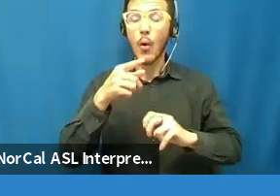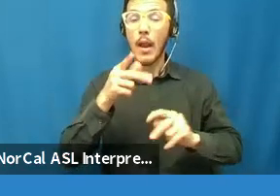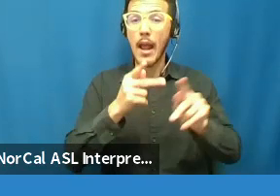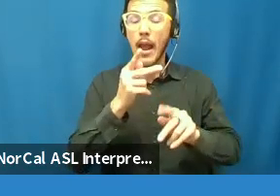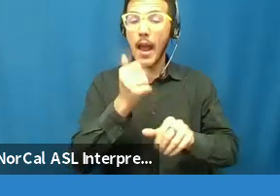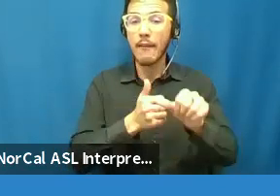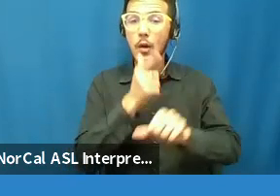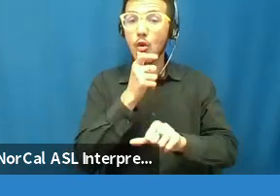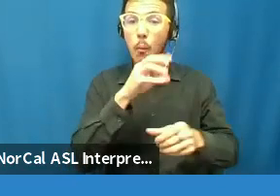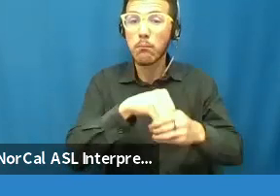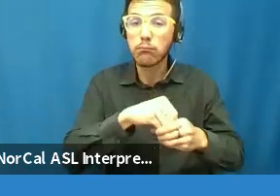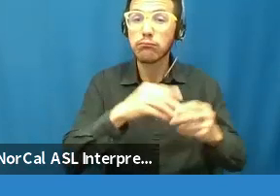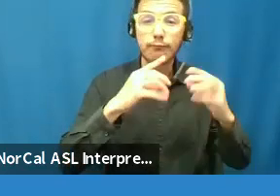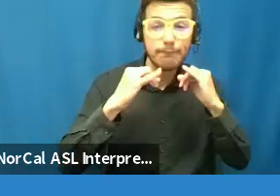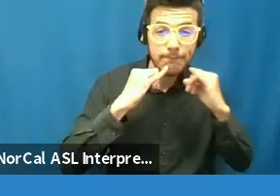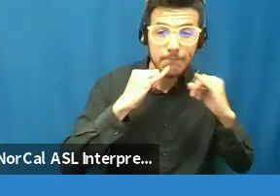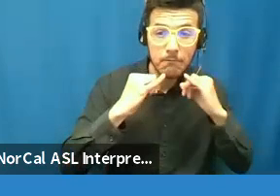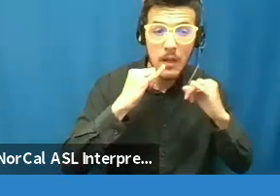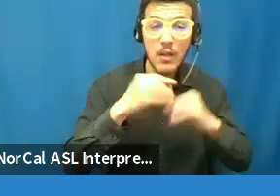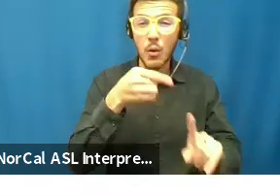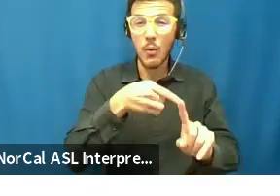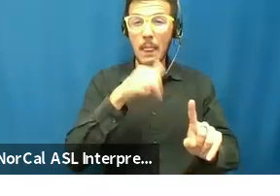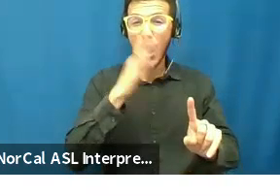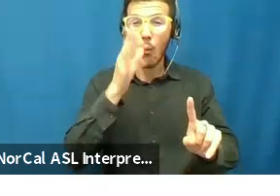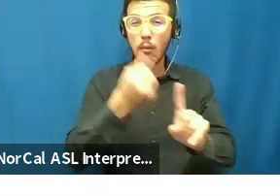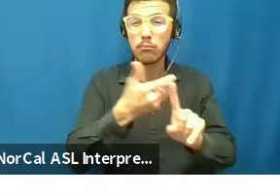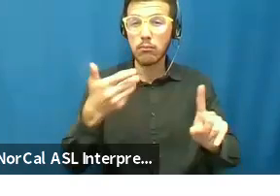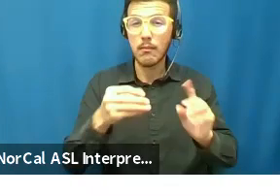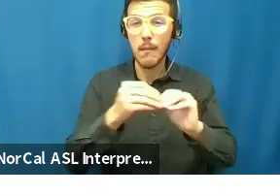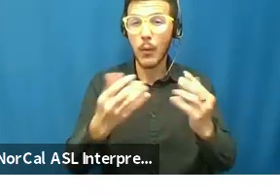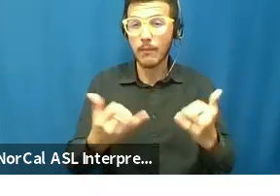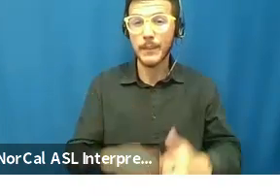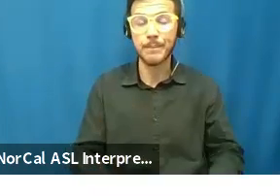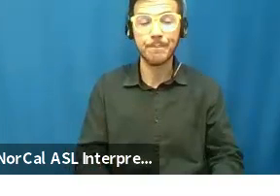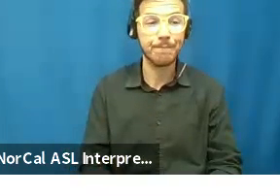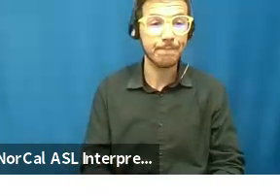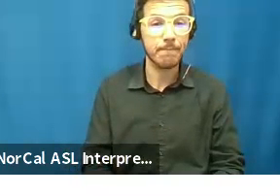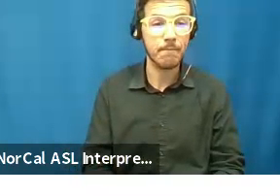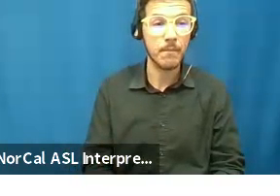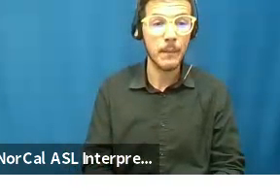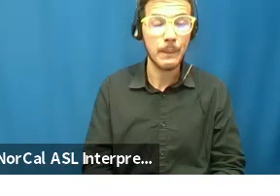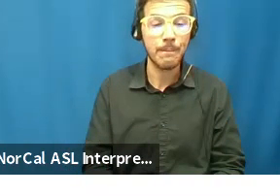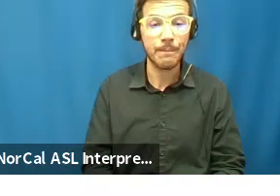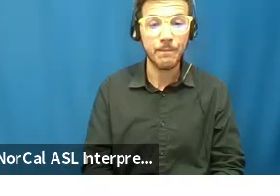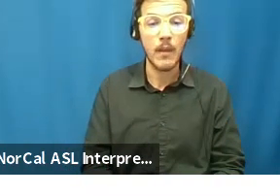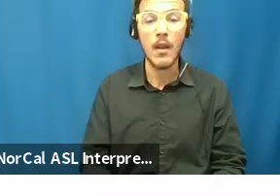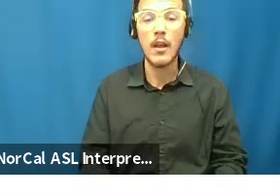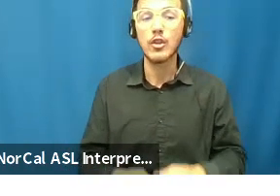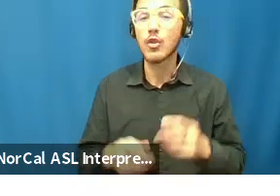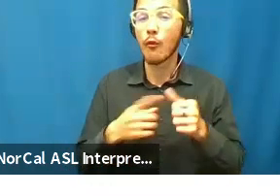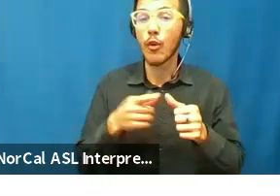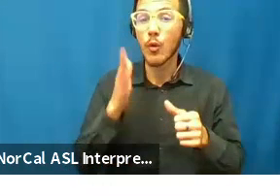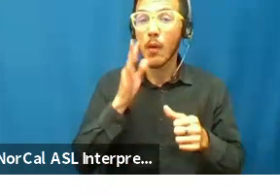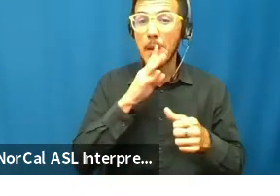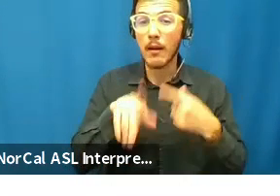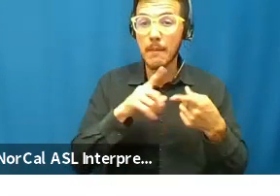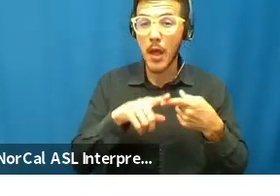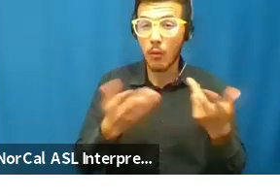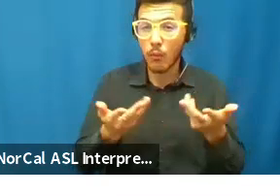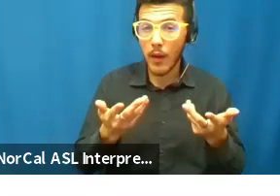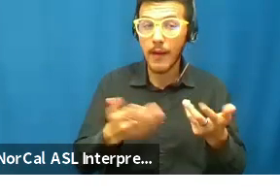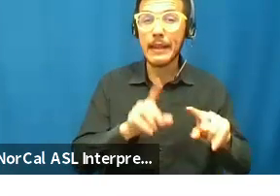talking about that. Next slide, please. First I'll talk about different budget models that people